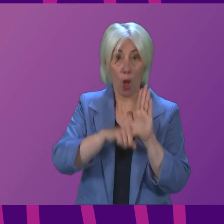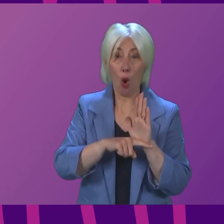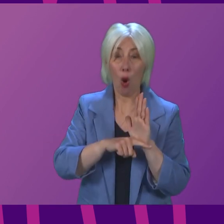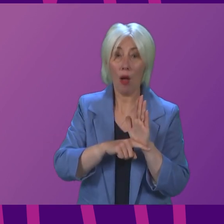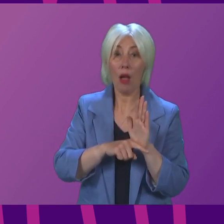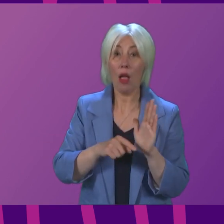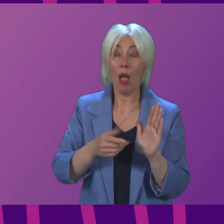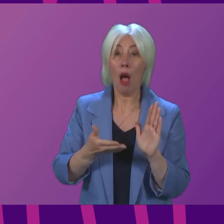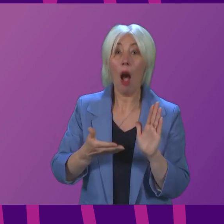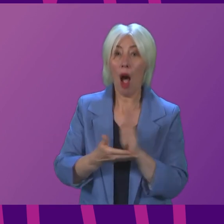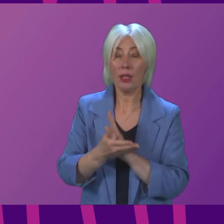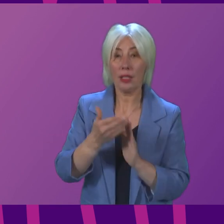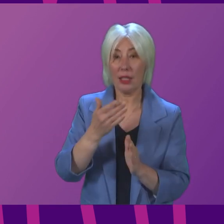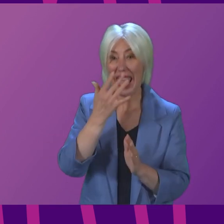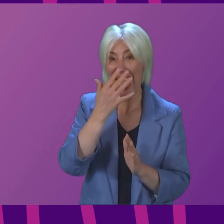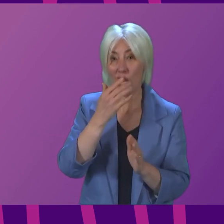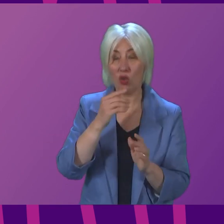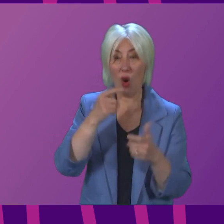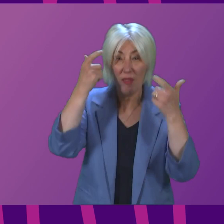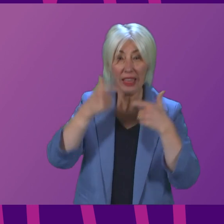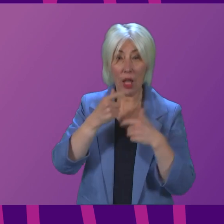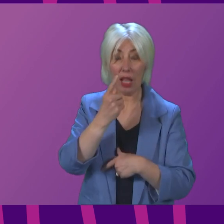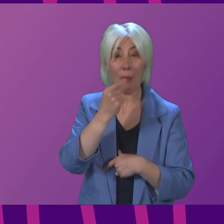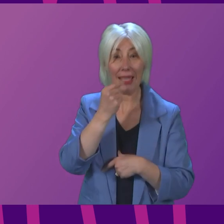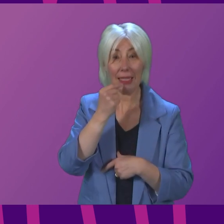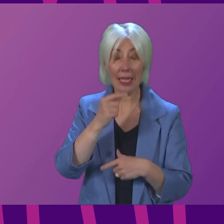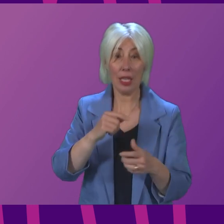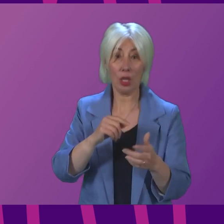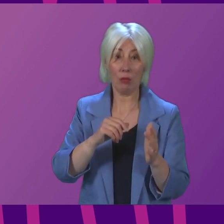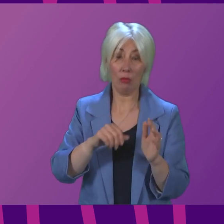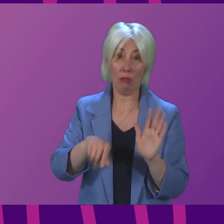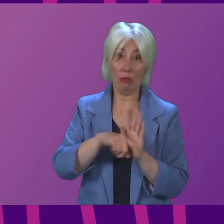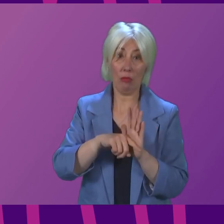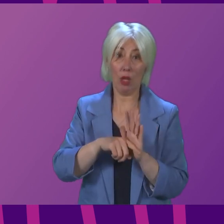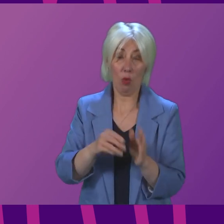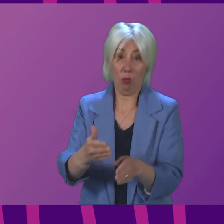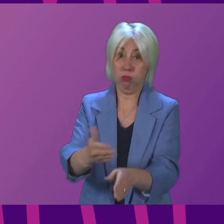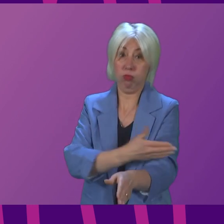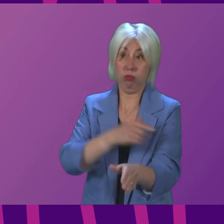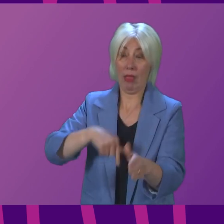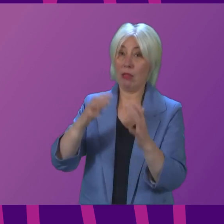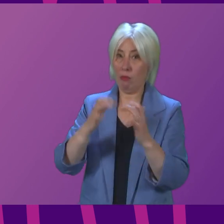of Legal Capacity Act 1991, which predates the life of this Parliament—any person under